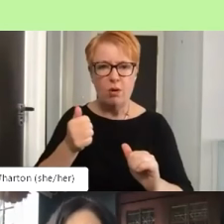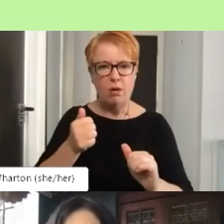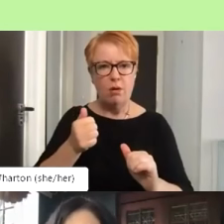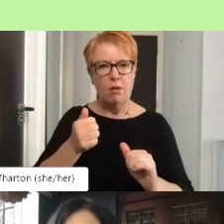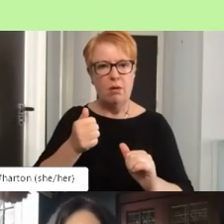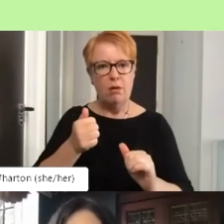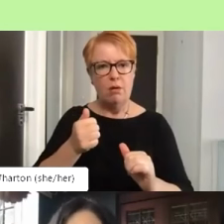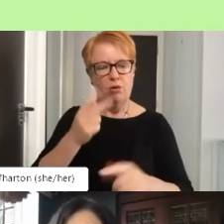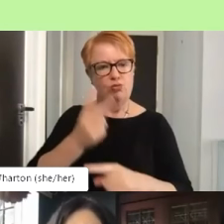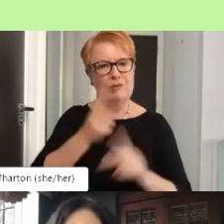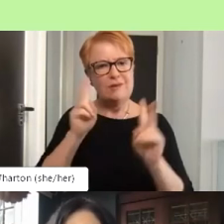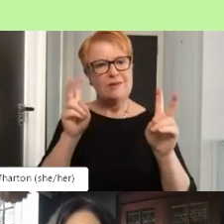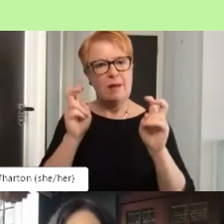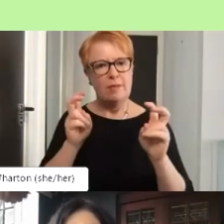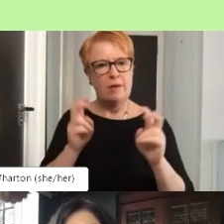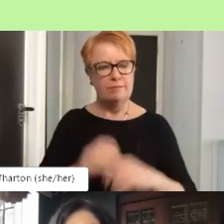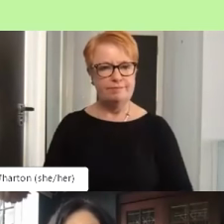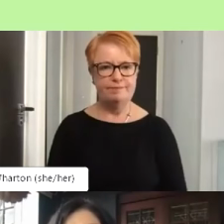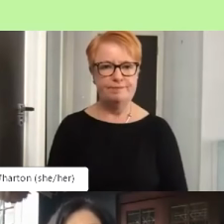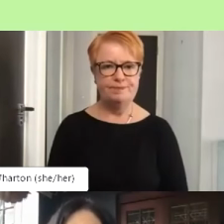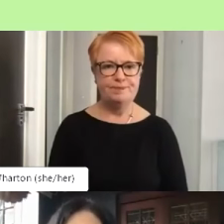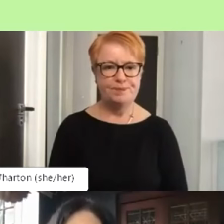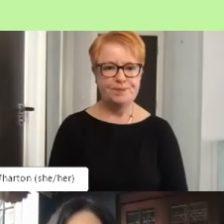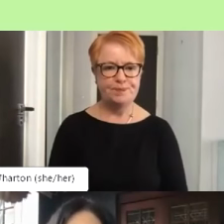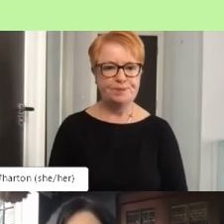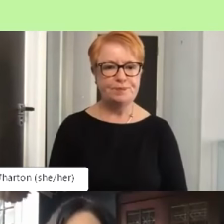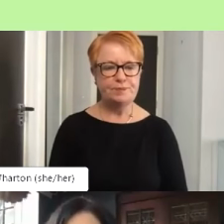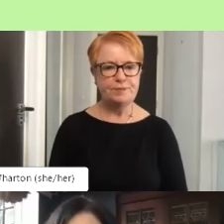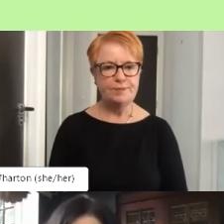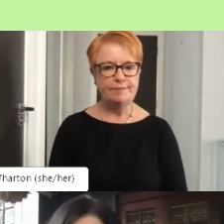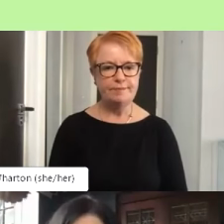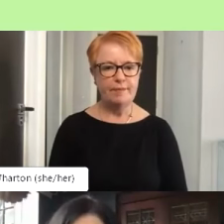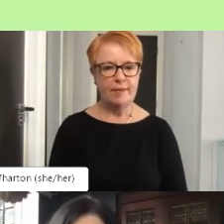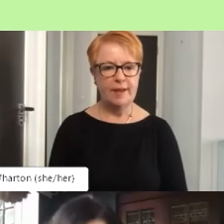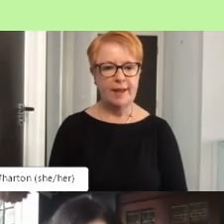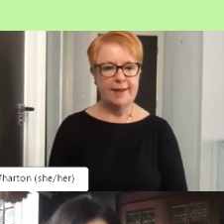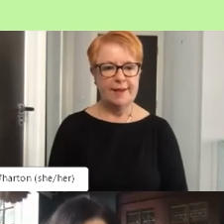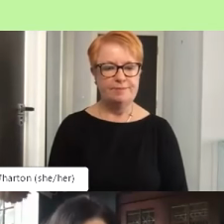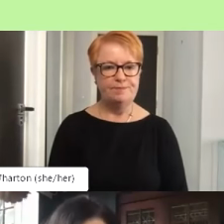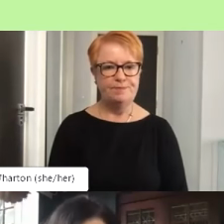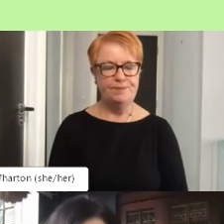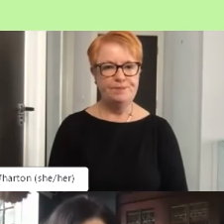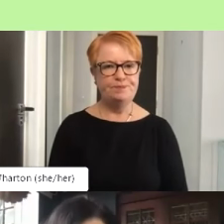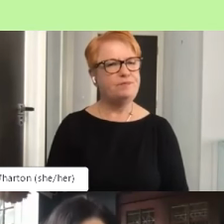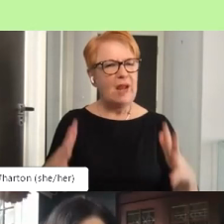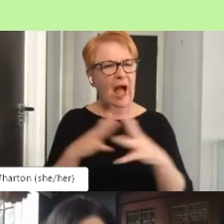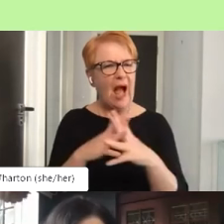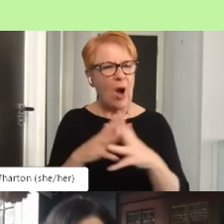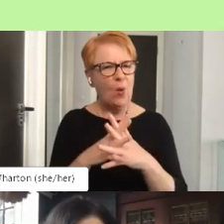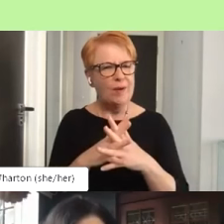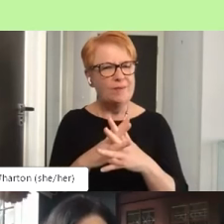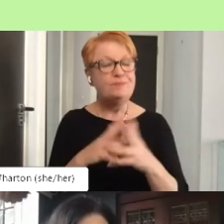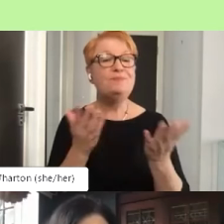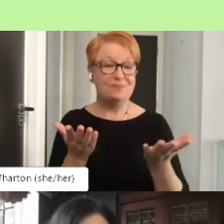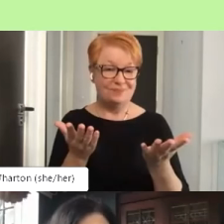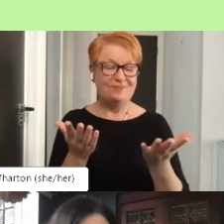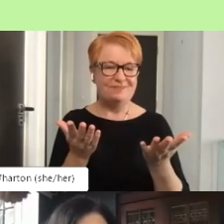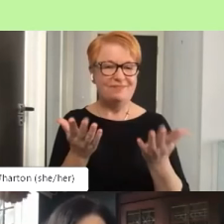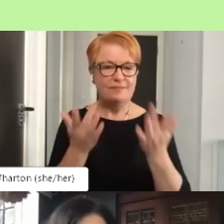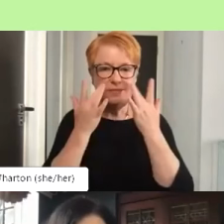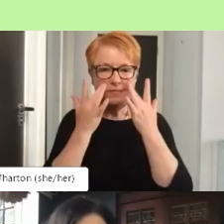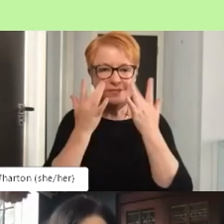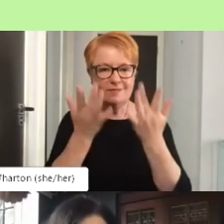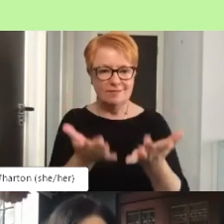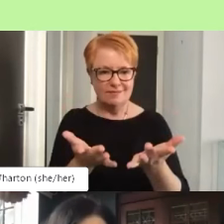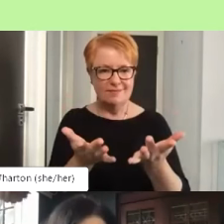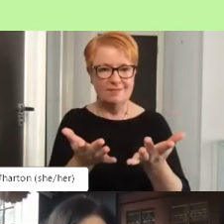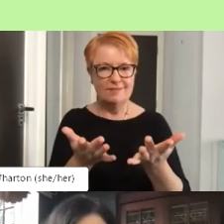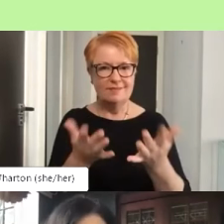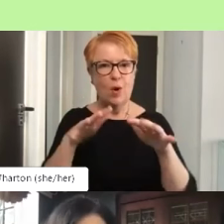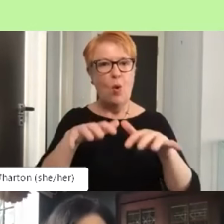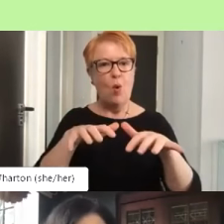So, one of the things that she does is show audiences as well.